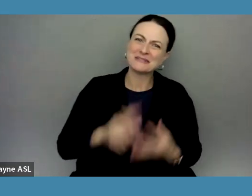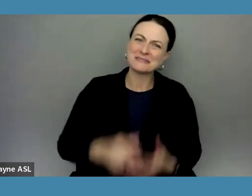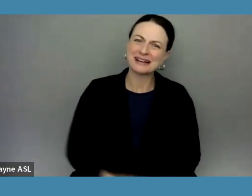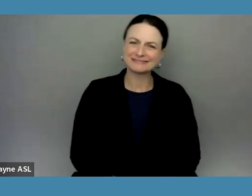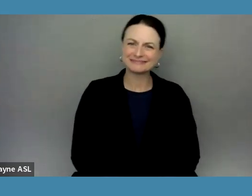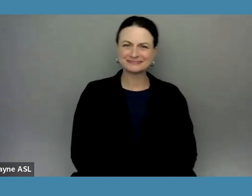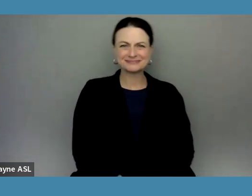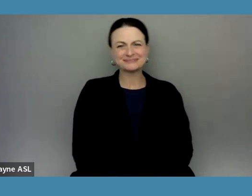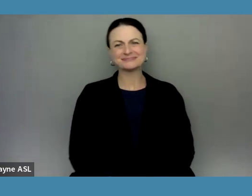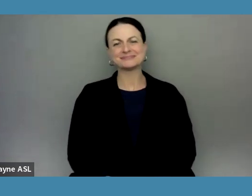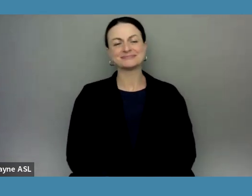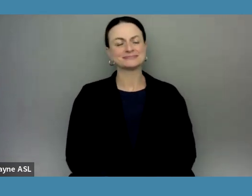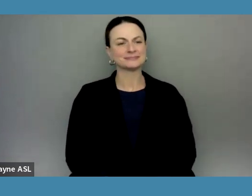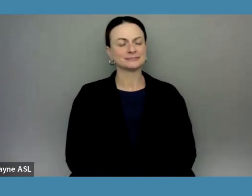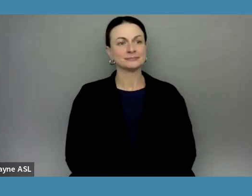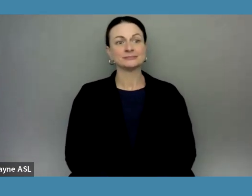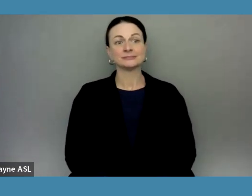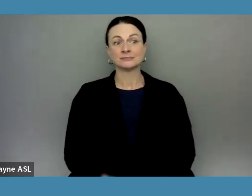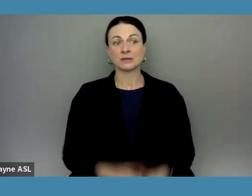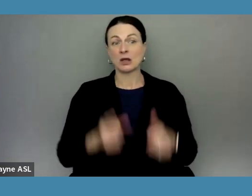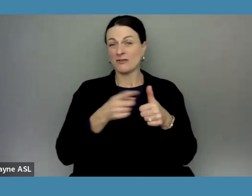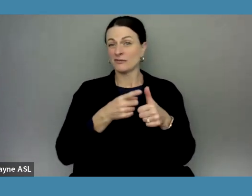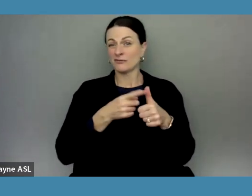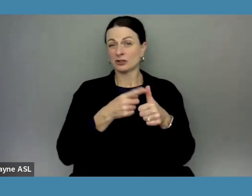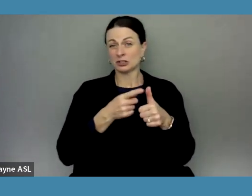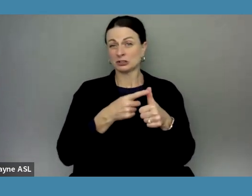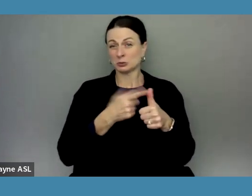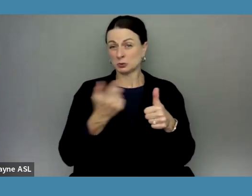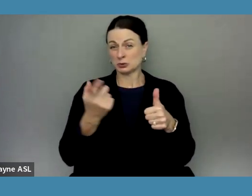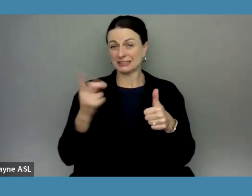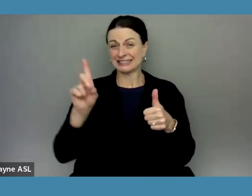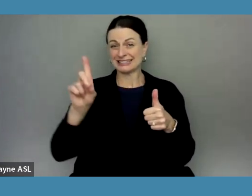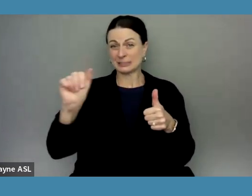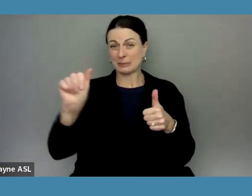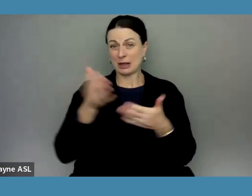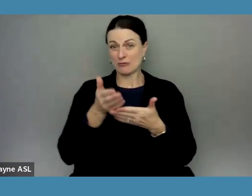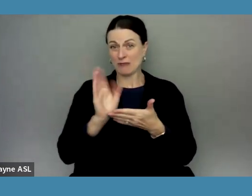So let me start out with a little bit about Disability Rights Florida.